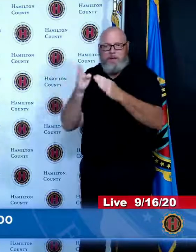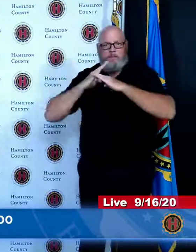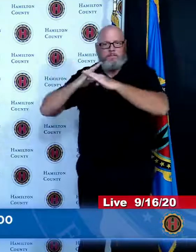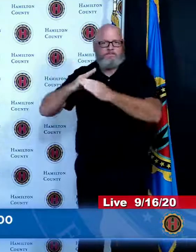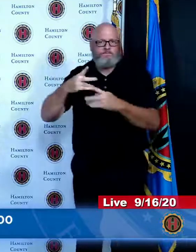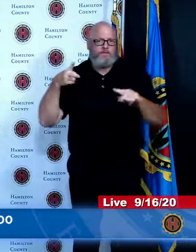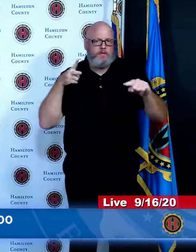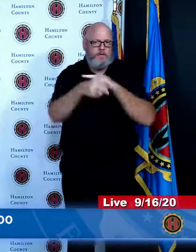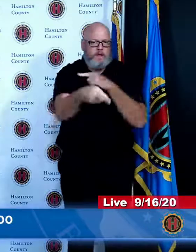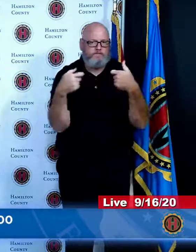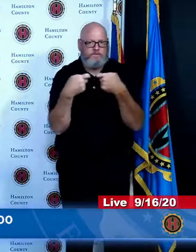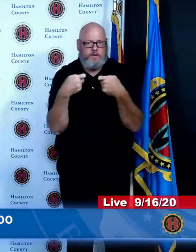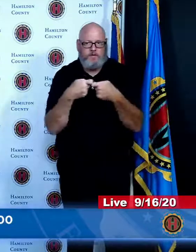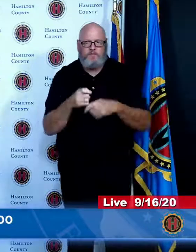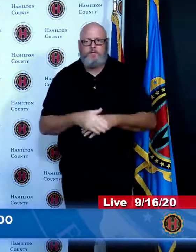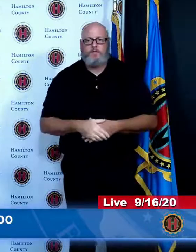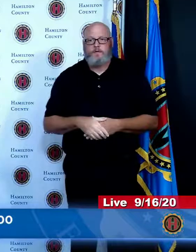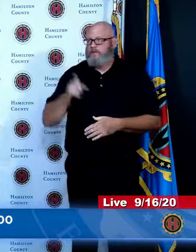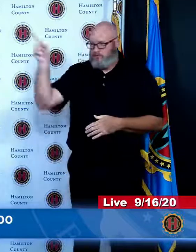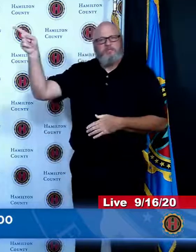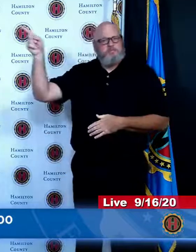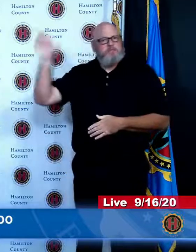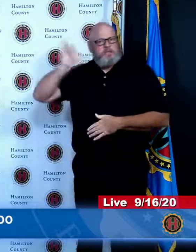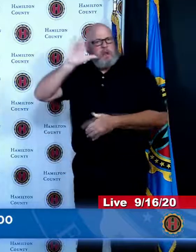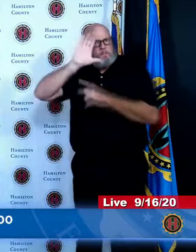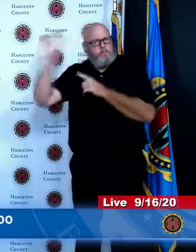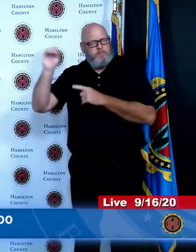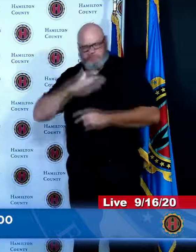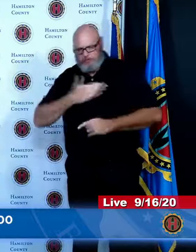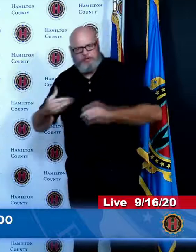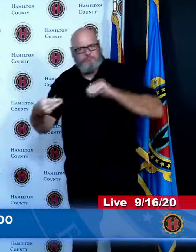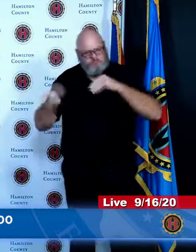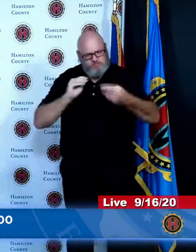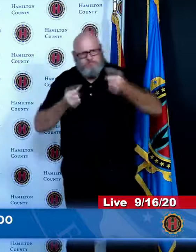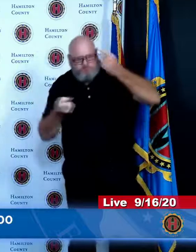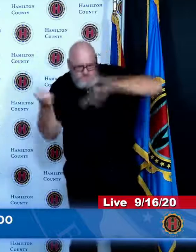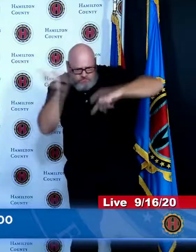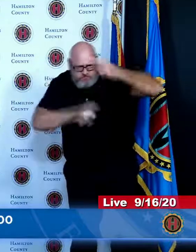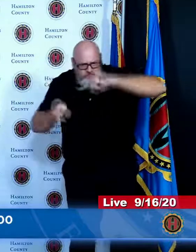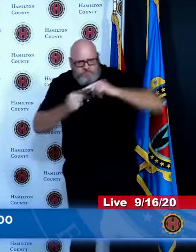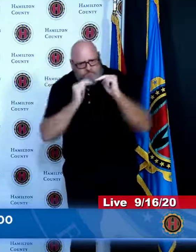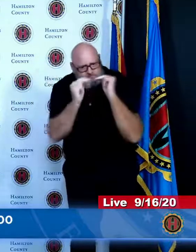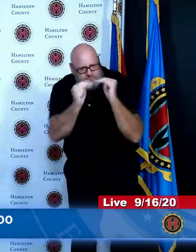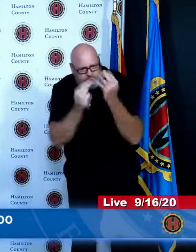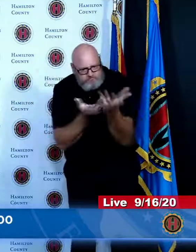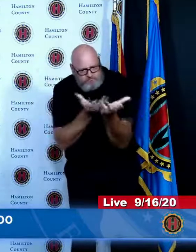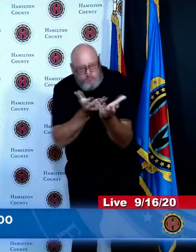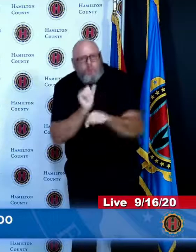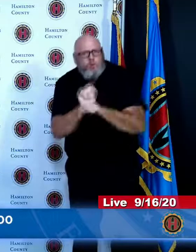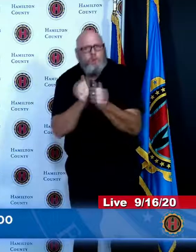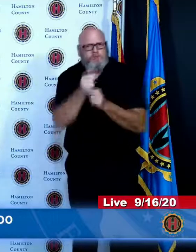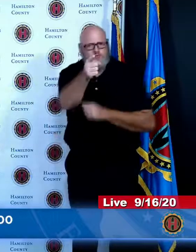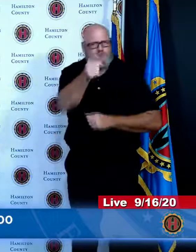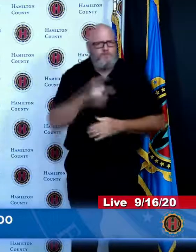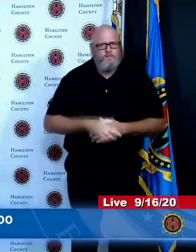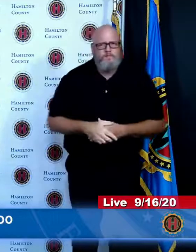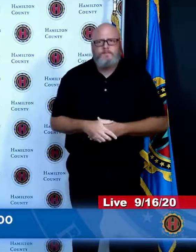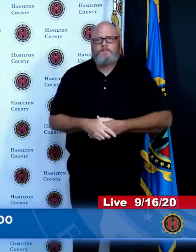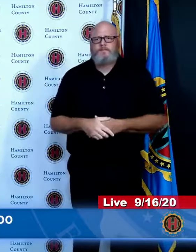making a payment plan to make sure that people can continue to pay those utility bills also a reminder that the county is